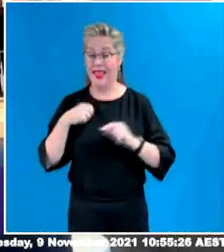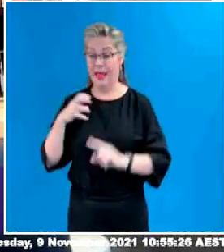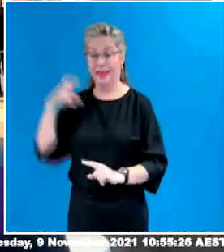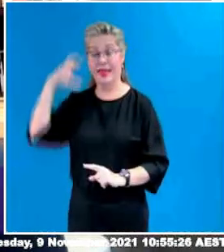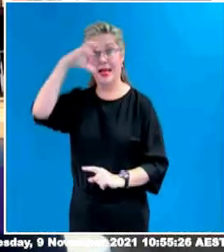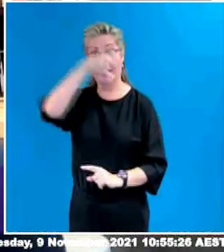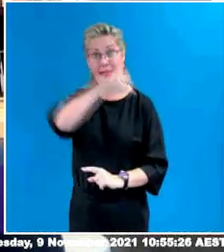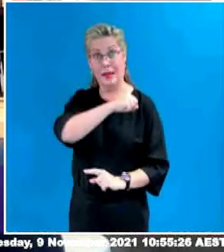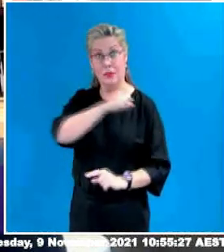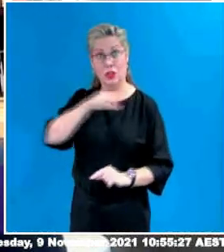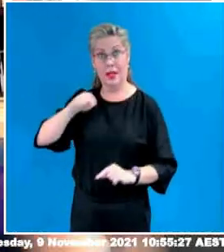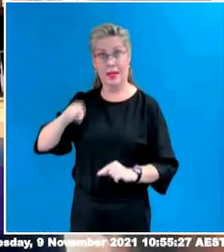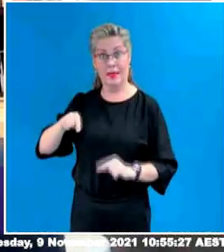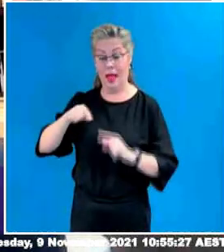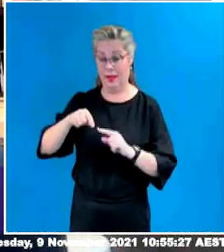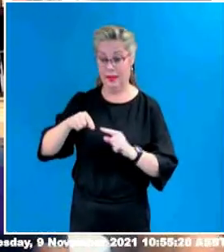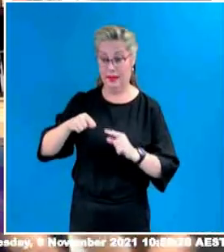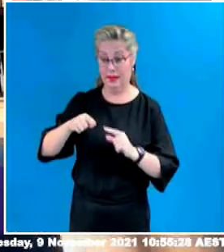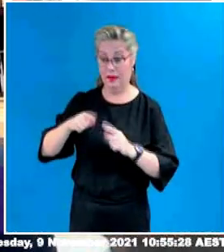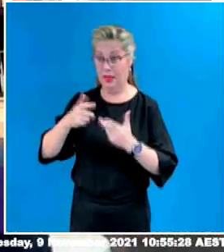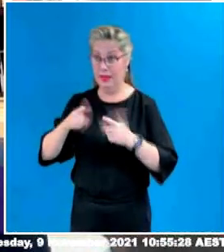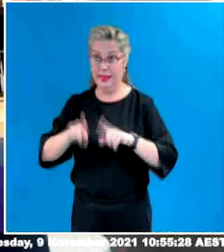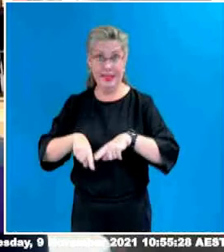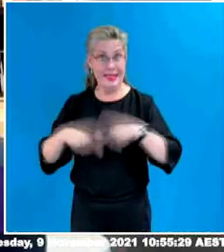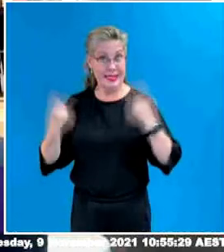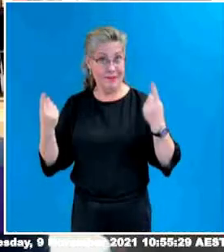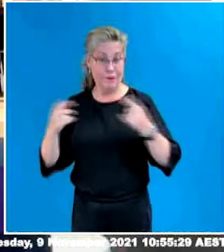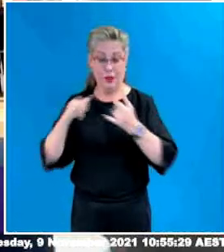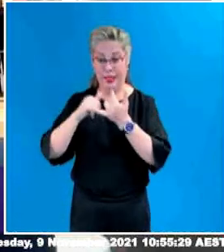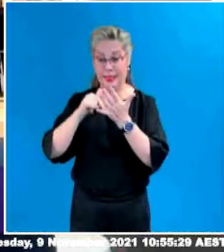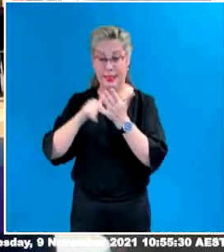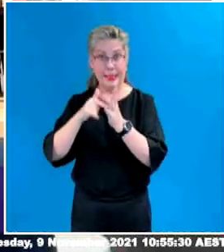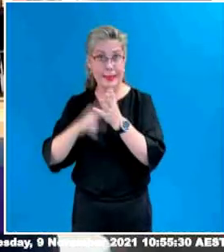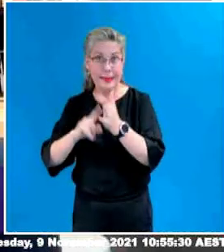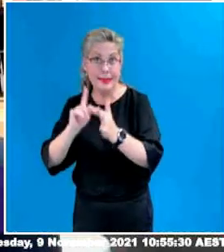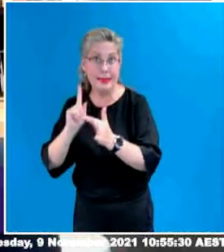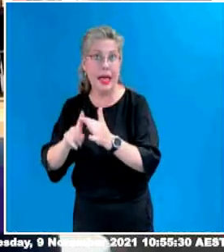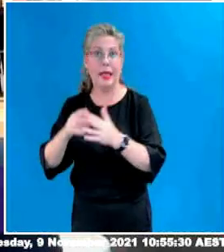But there is some distinction around vertical and horizontal application around that.